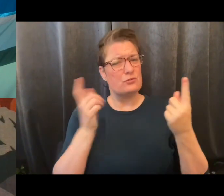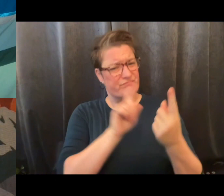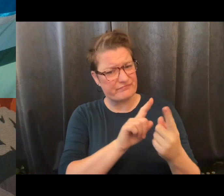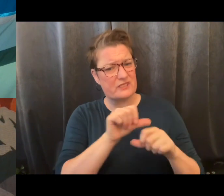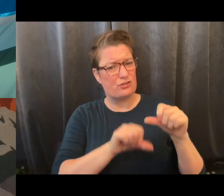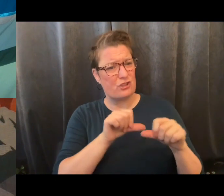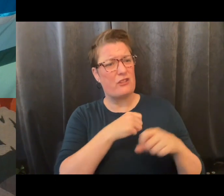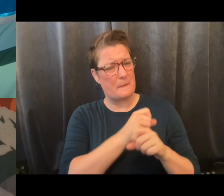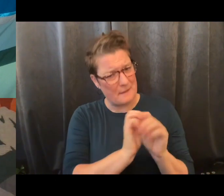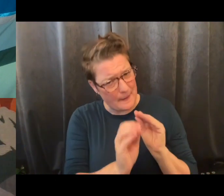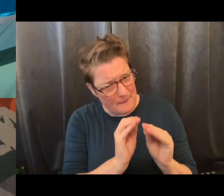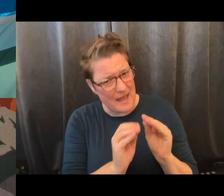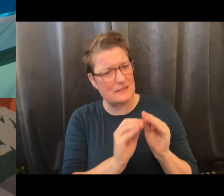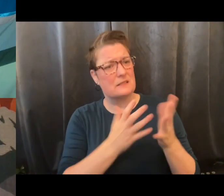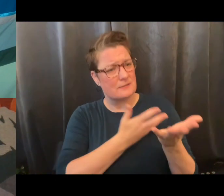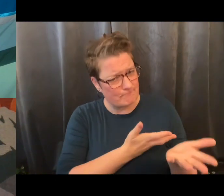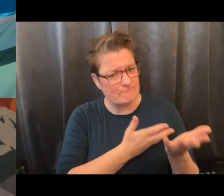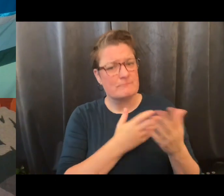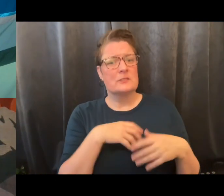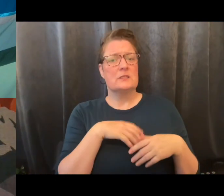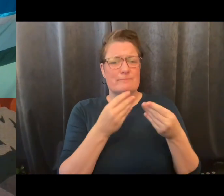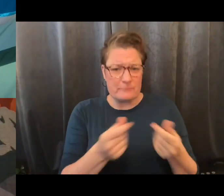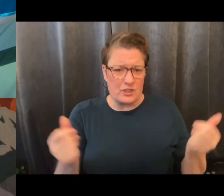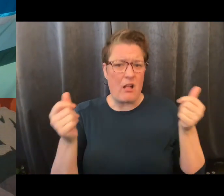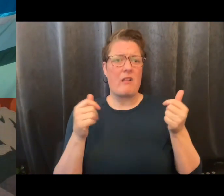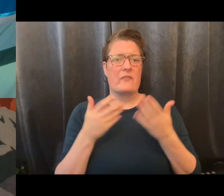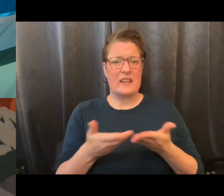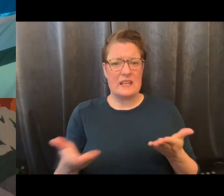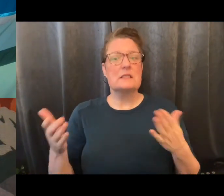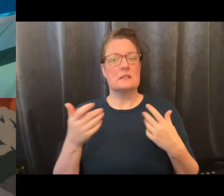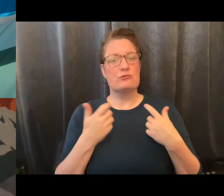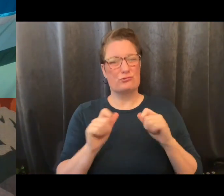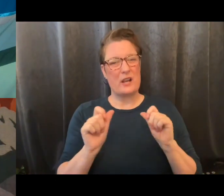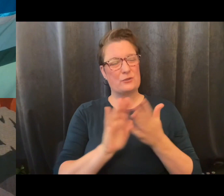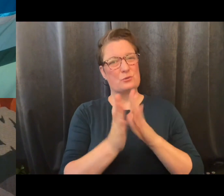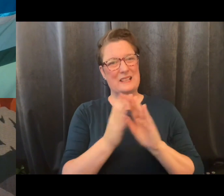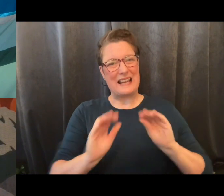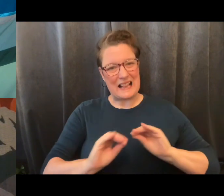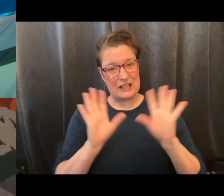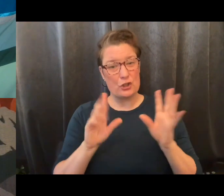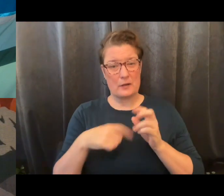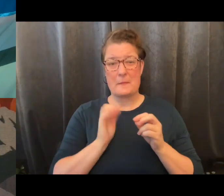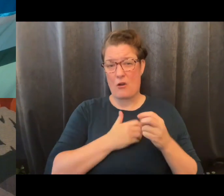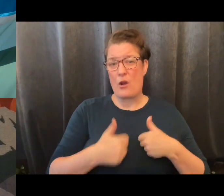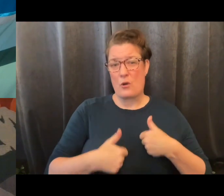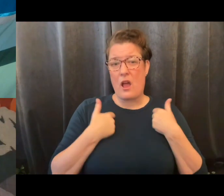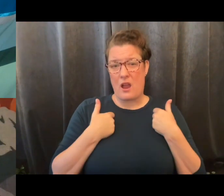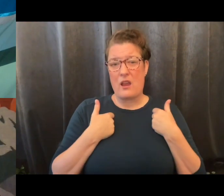any loose ends and try to get as clear as we can in our lives in the world so